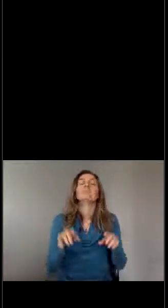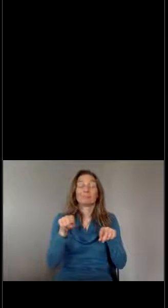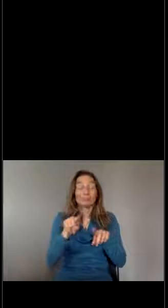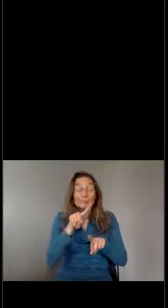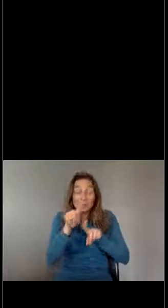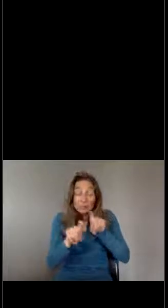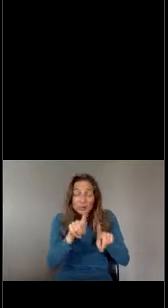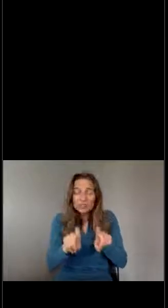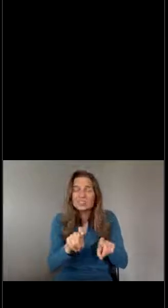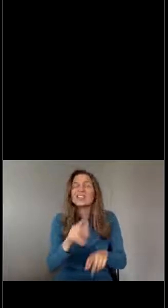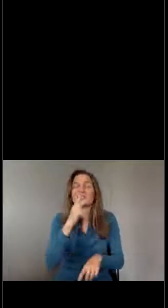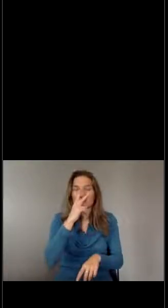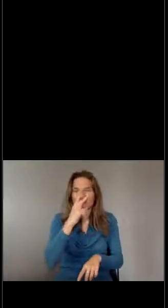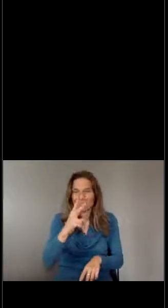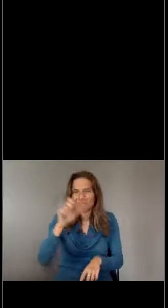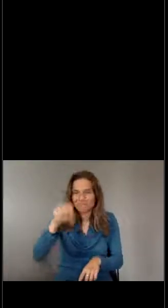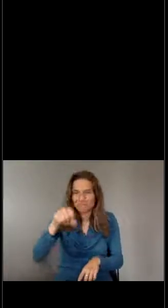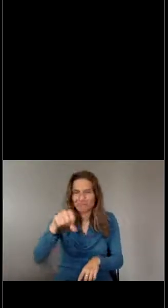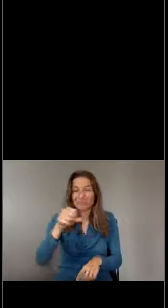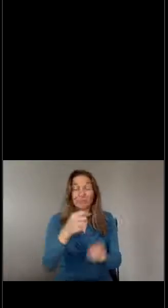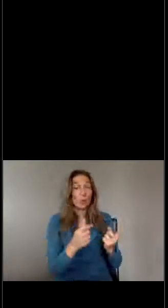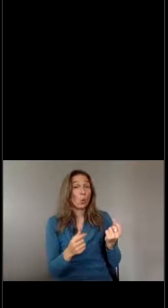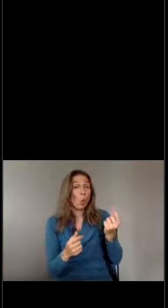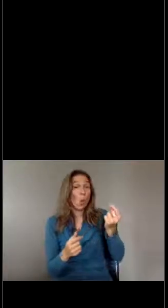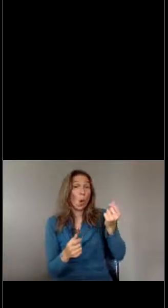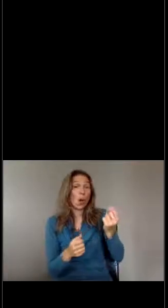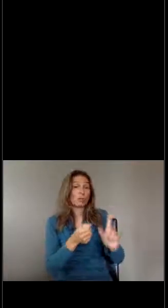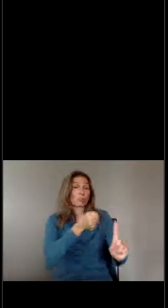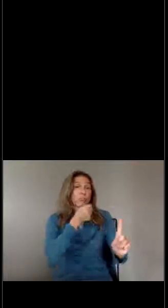As I was saying some small, direct costs could often lead